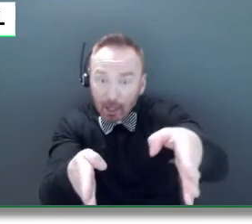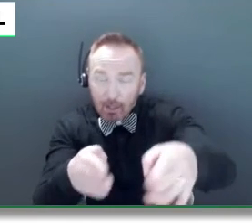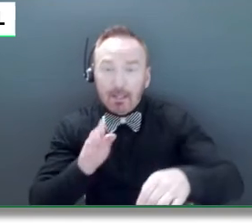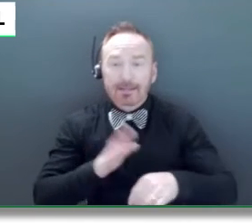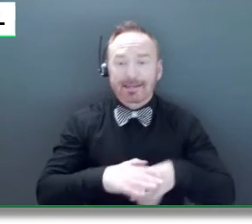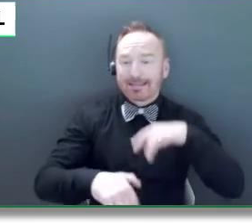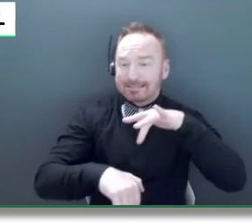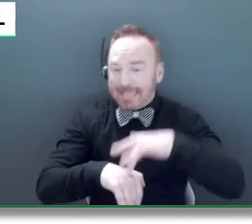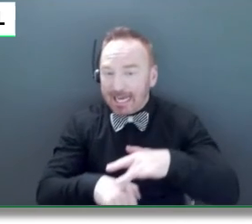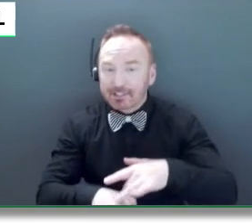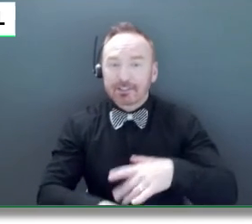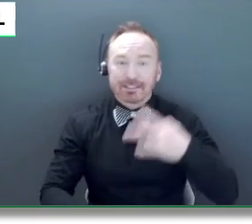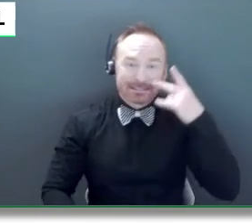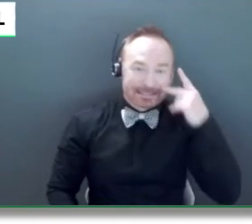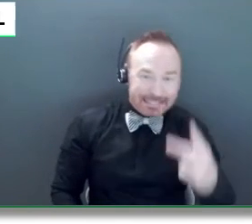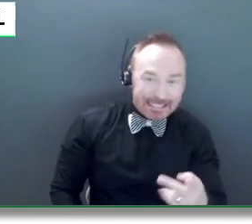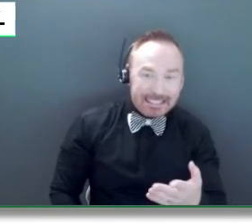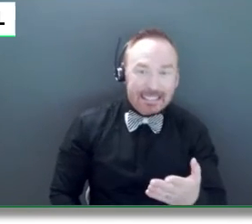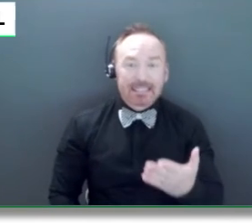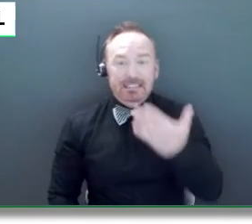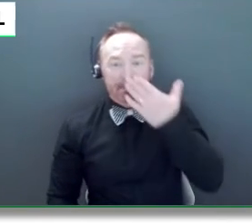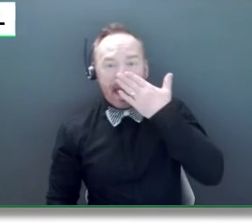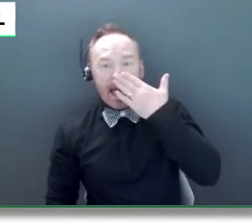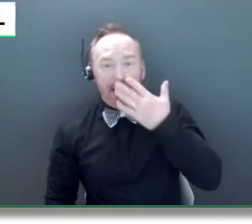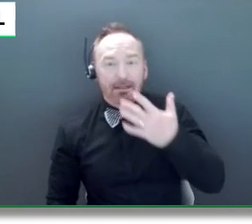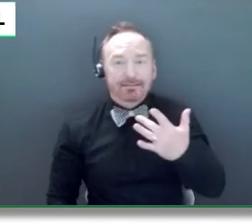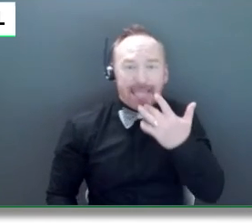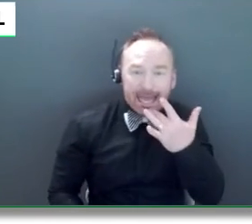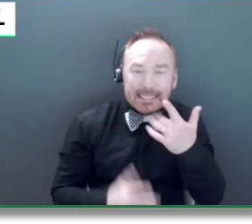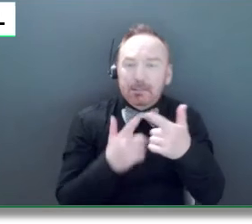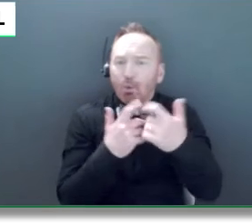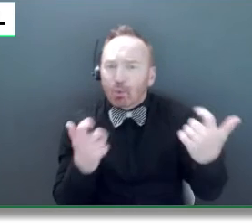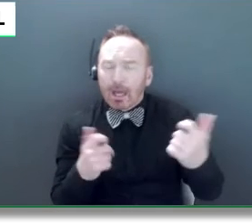accessibility really really be successful I think